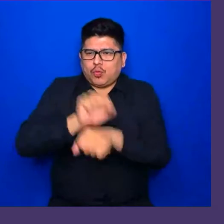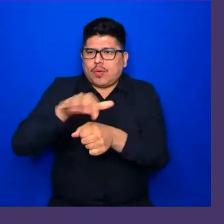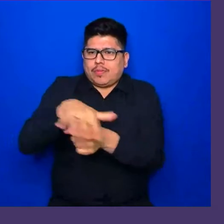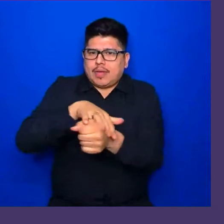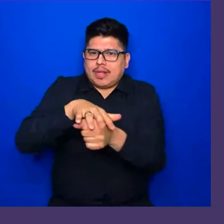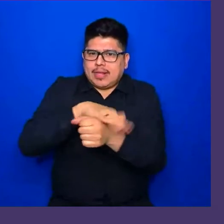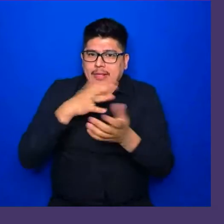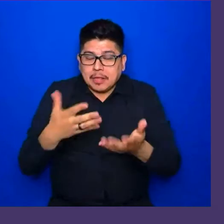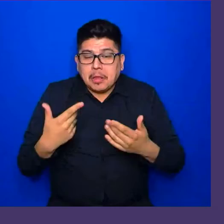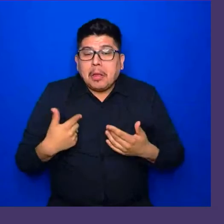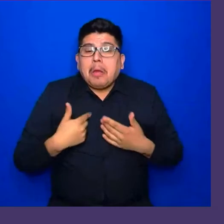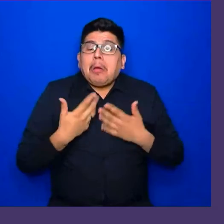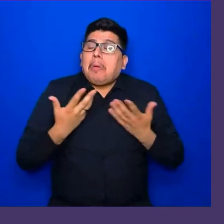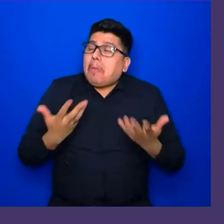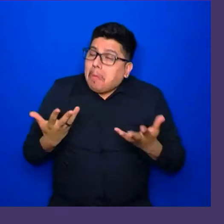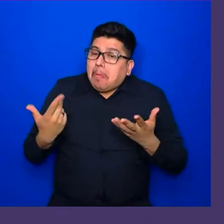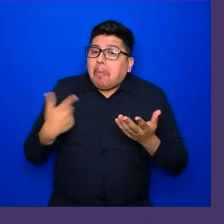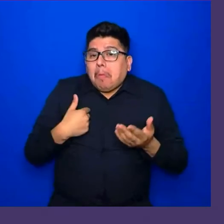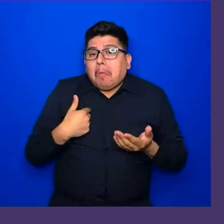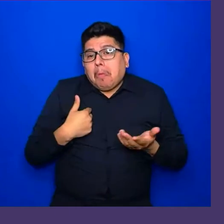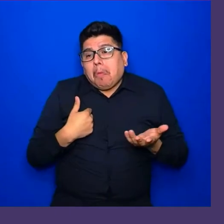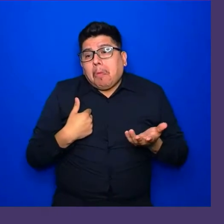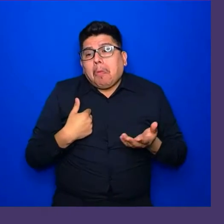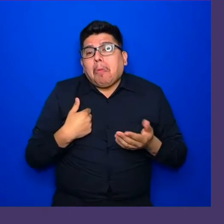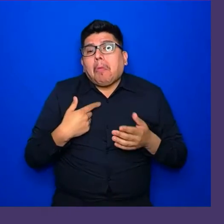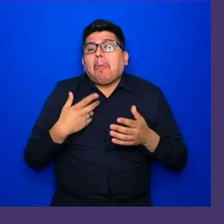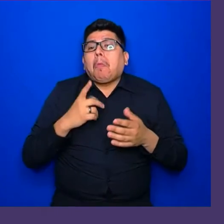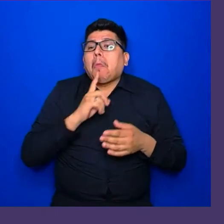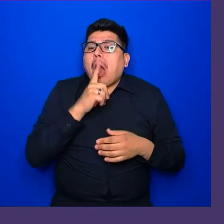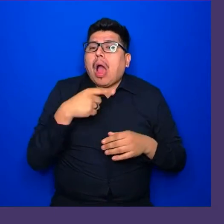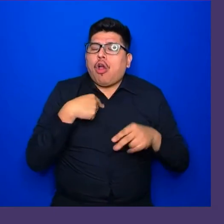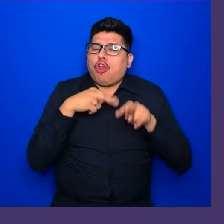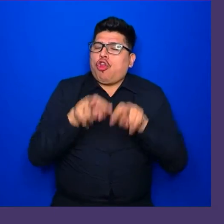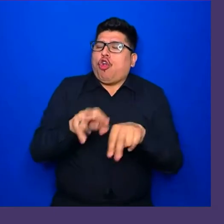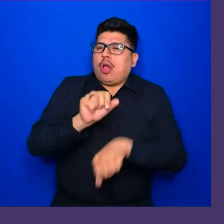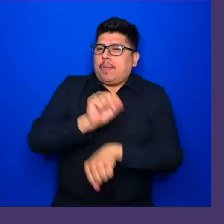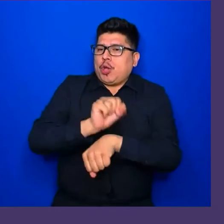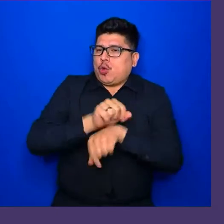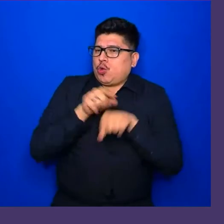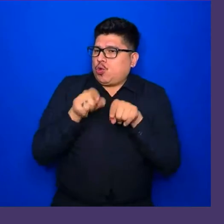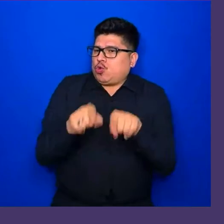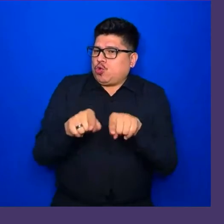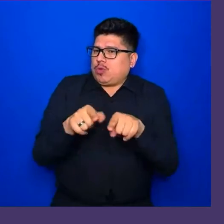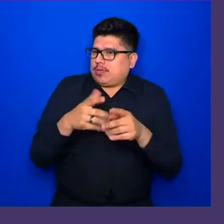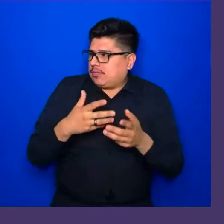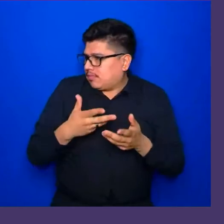employment and various employment for persons with disability, it's multi-layered.